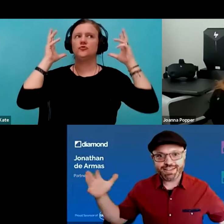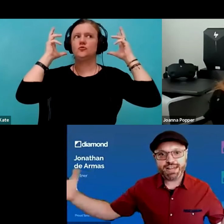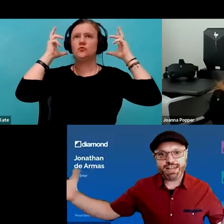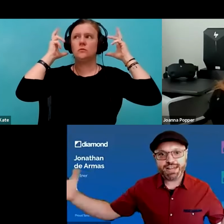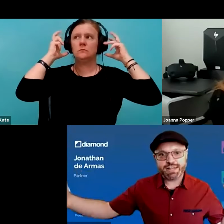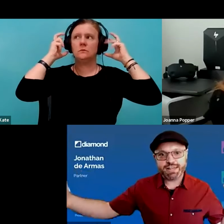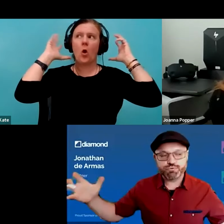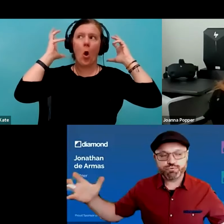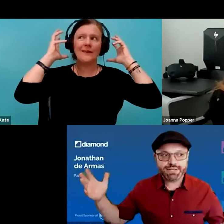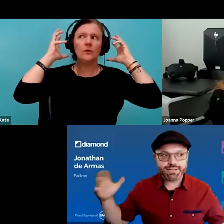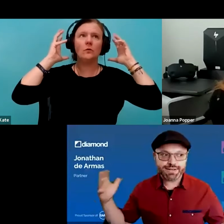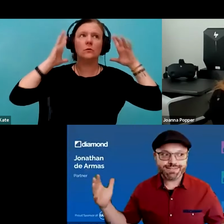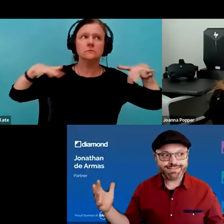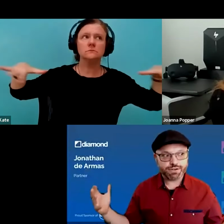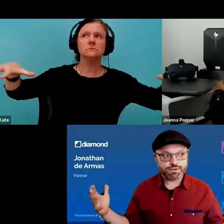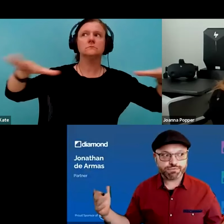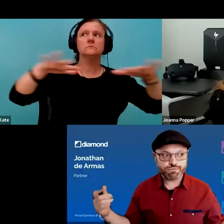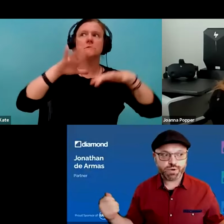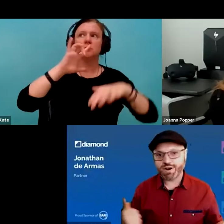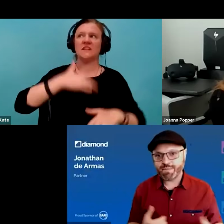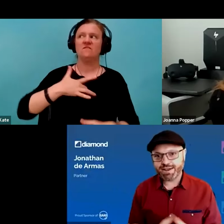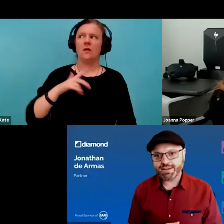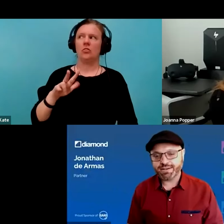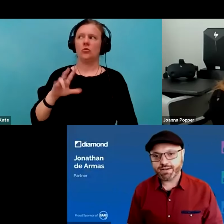and that 3D sense of where I'm at.